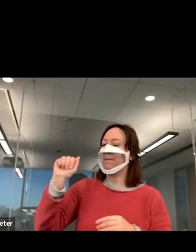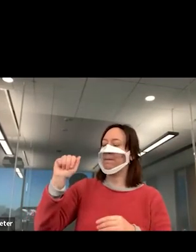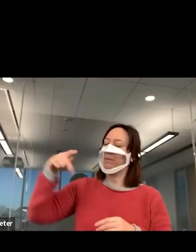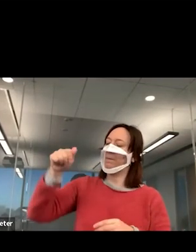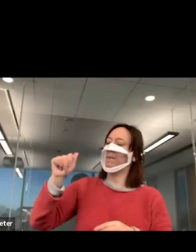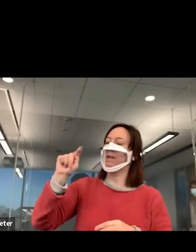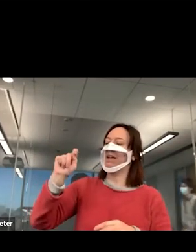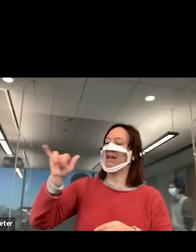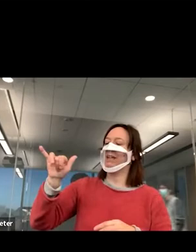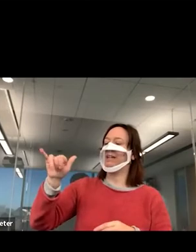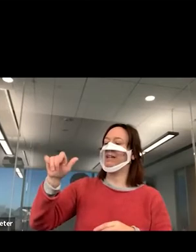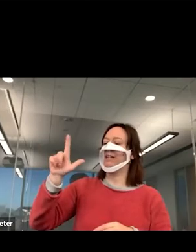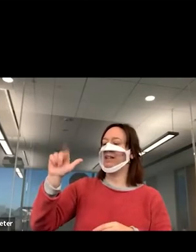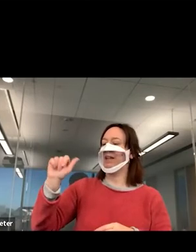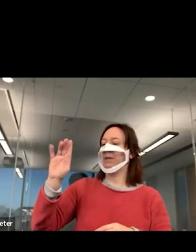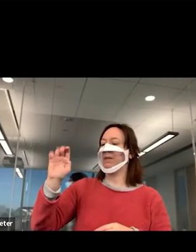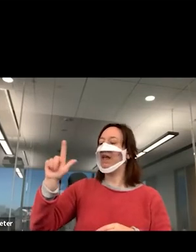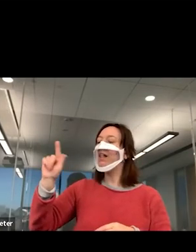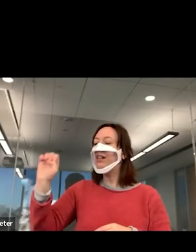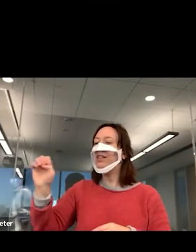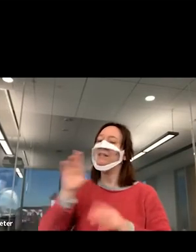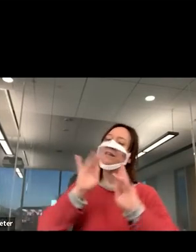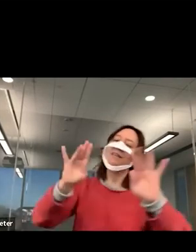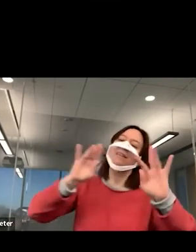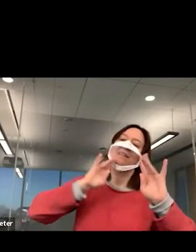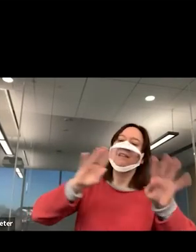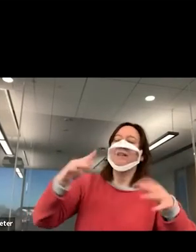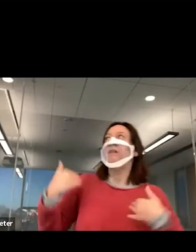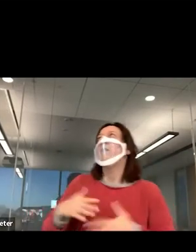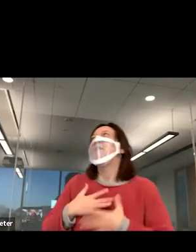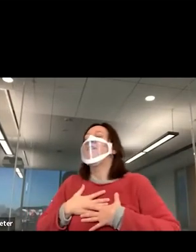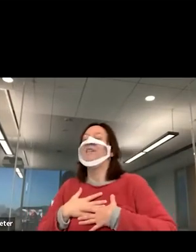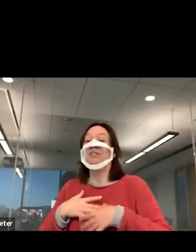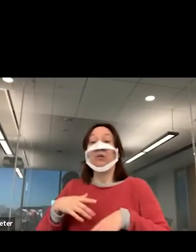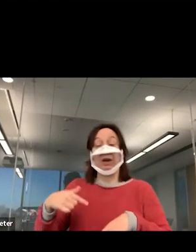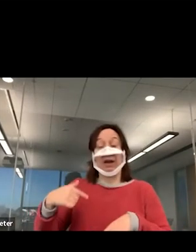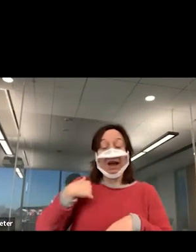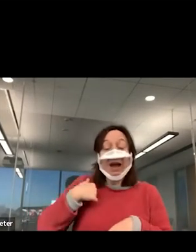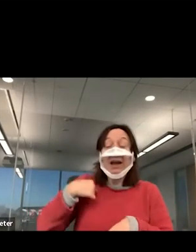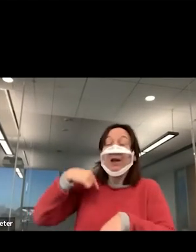but i got to sit next to when he signed that and i had worked i'm telling you this was on a monday